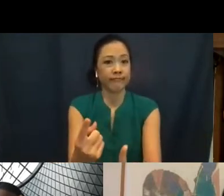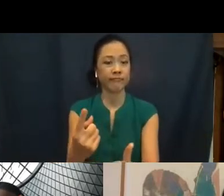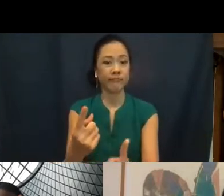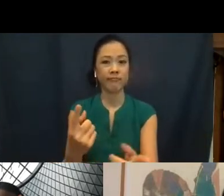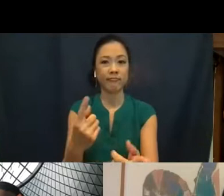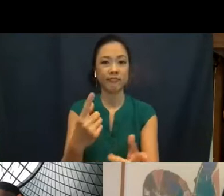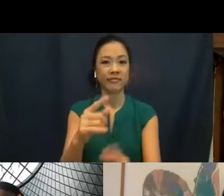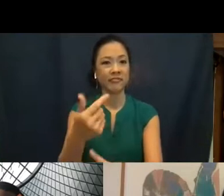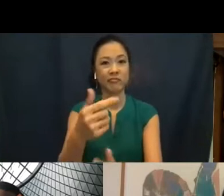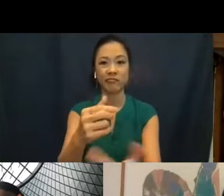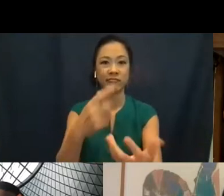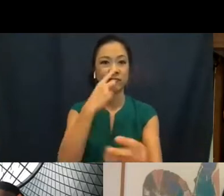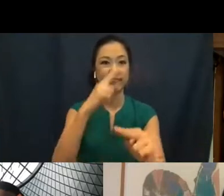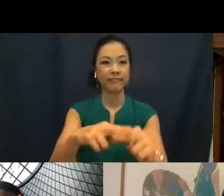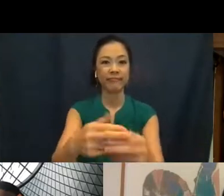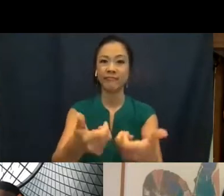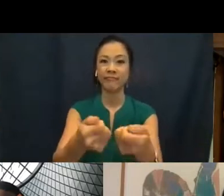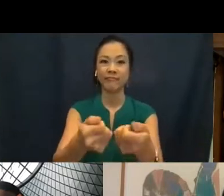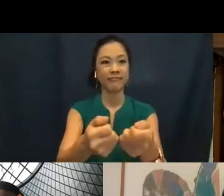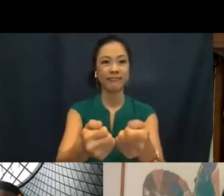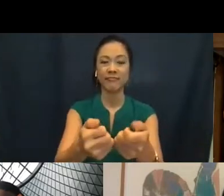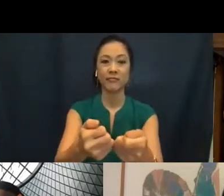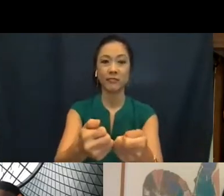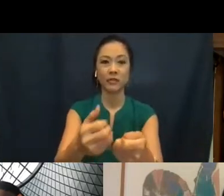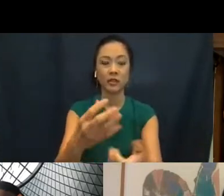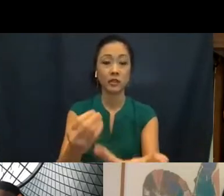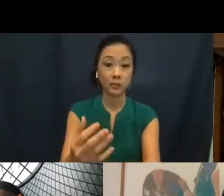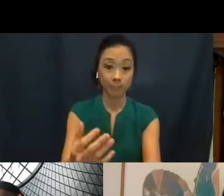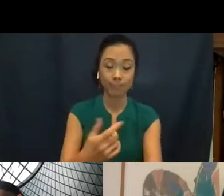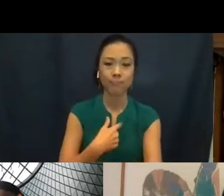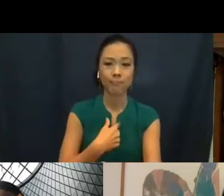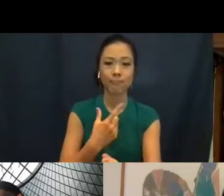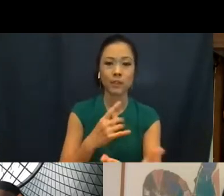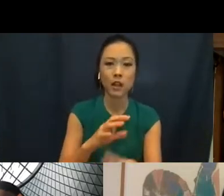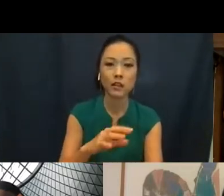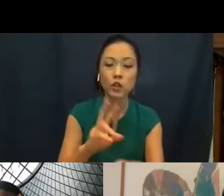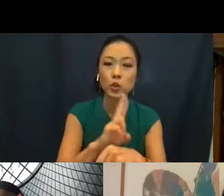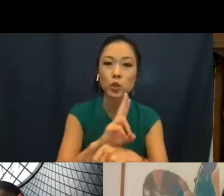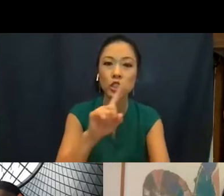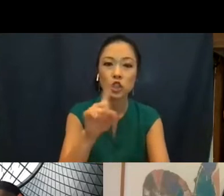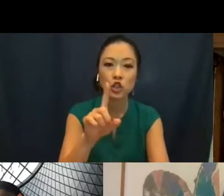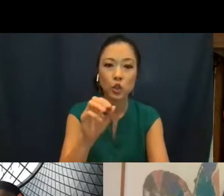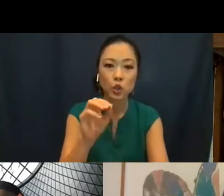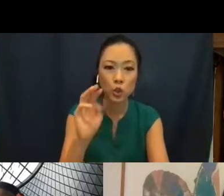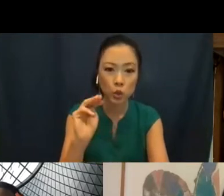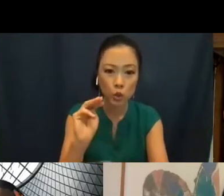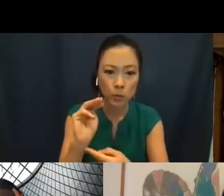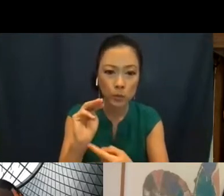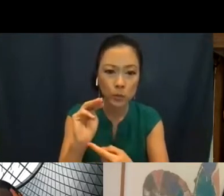one year in global brain health. I did Zoom 12 months. I hate it. I'm on it right now and I did learn a lot.